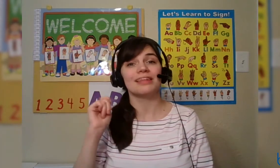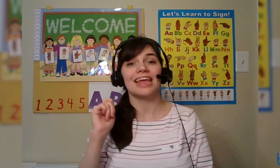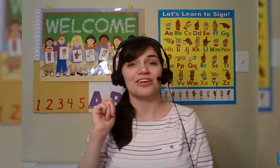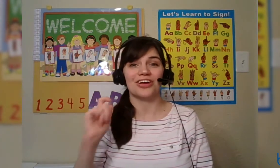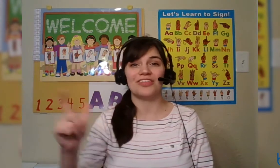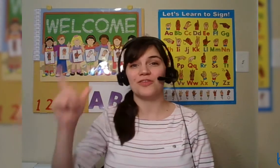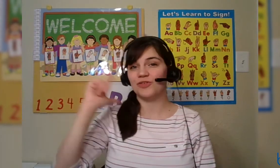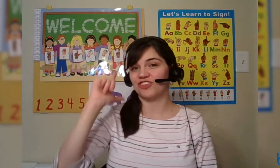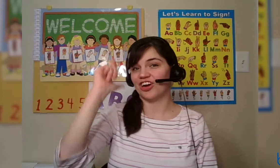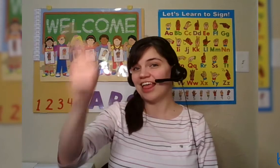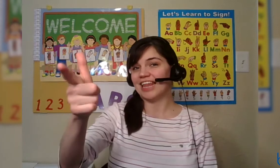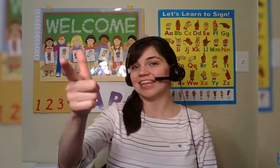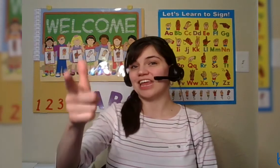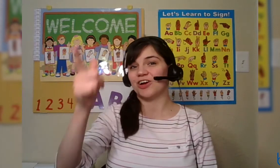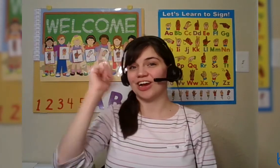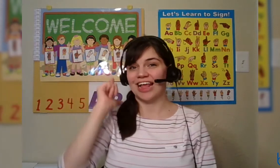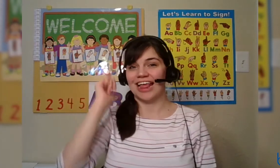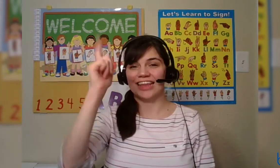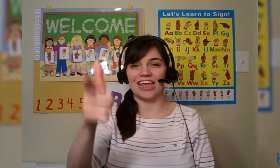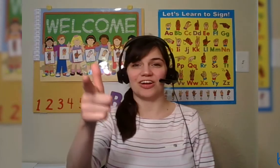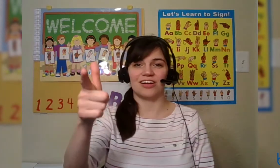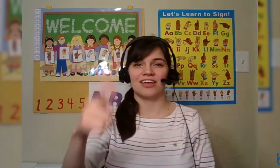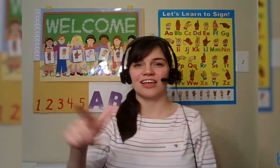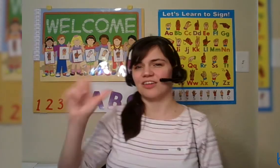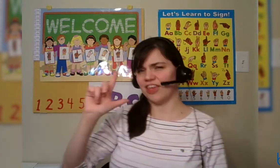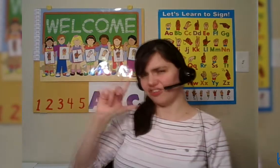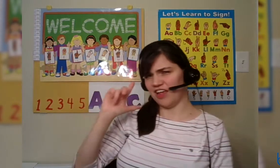later, in the future. Later. Later. Kind of like you're saying